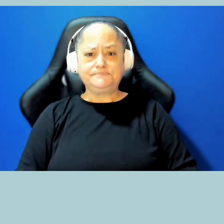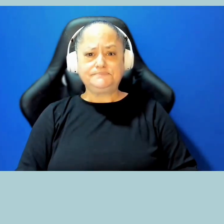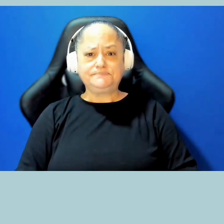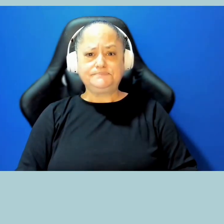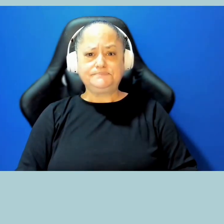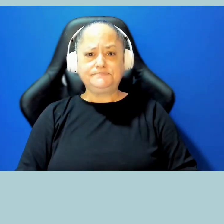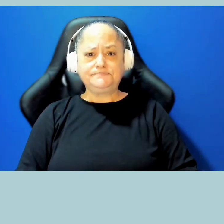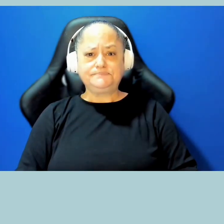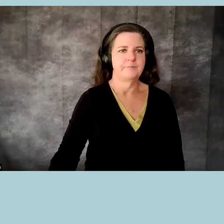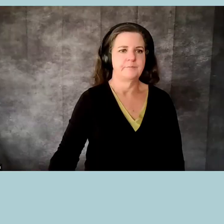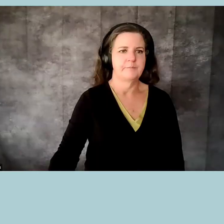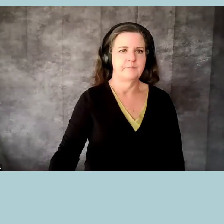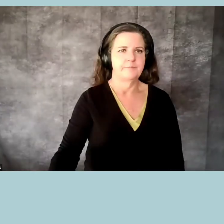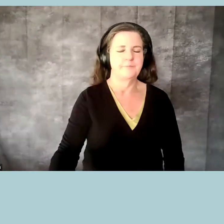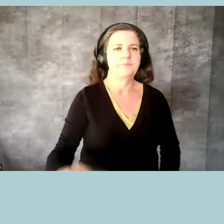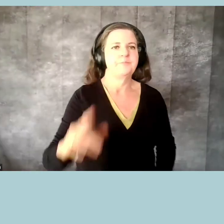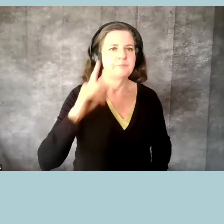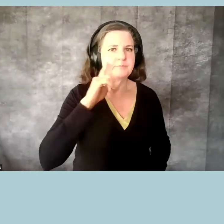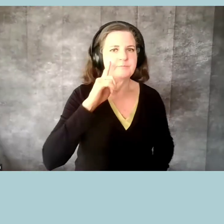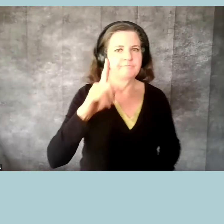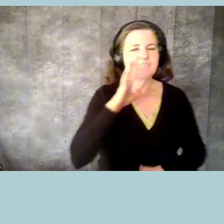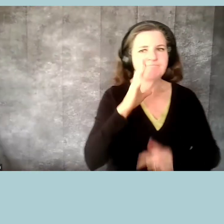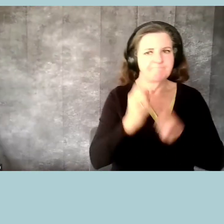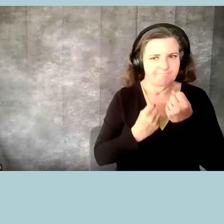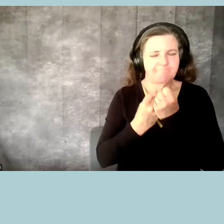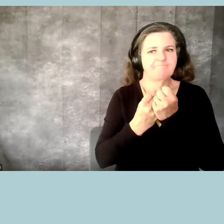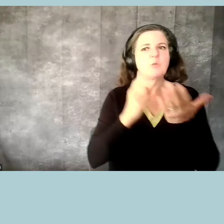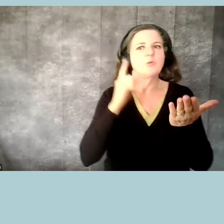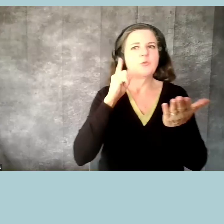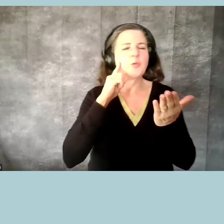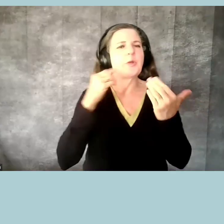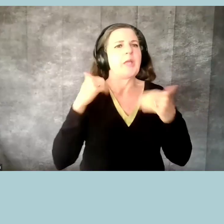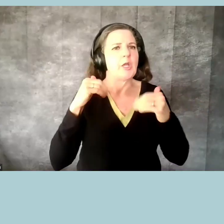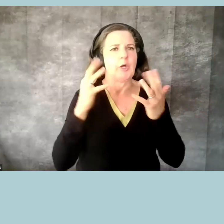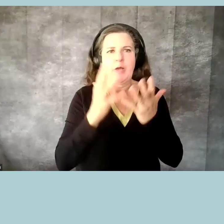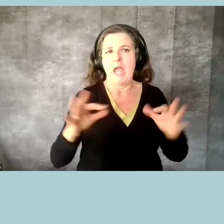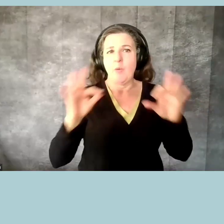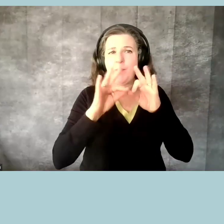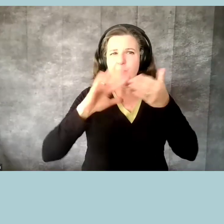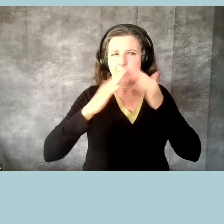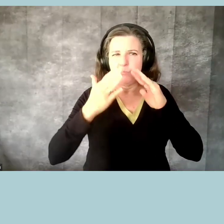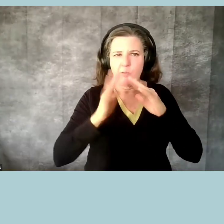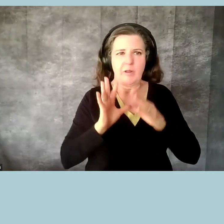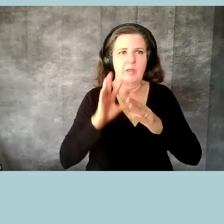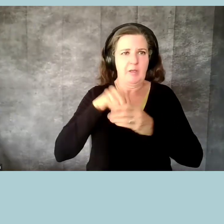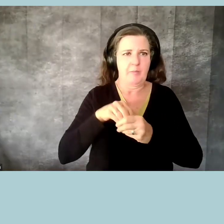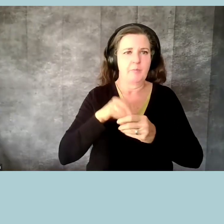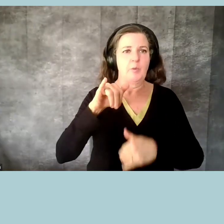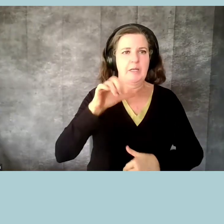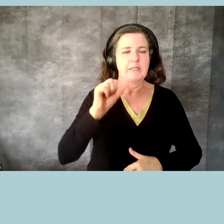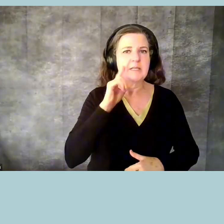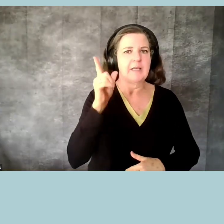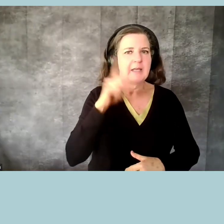That's reassuring to hear how important community engagement is to sort of weaving throughout the